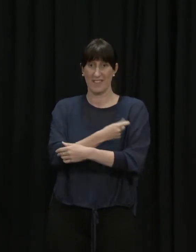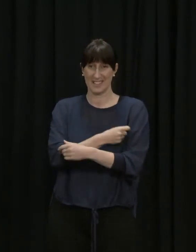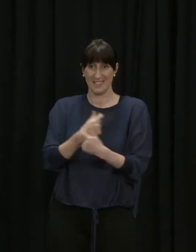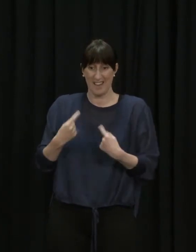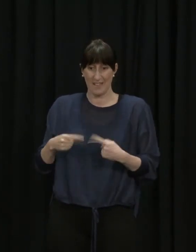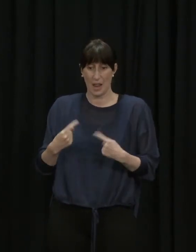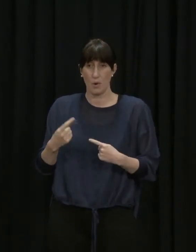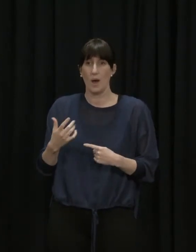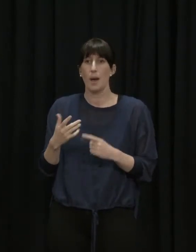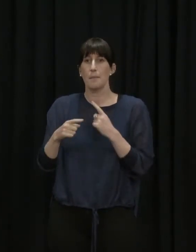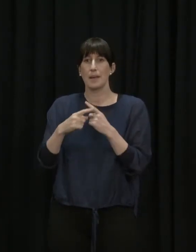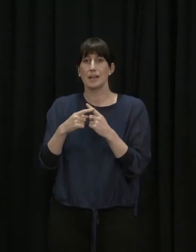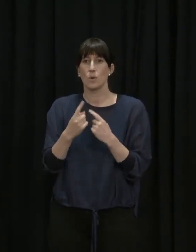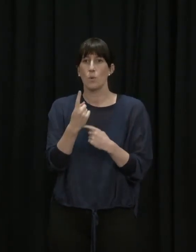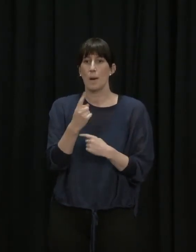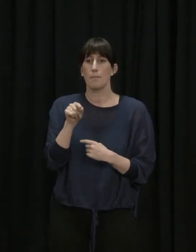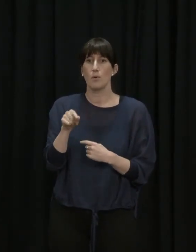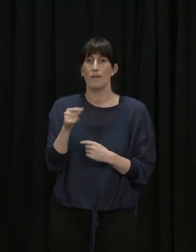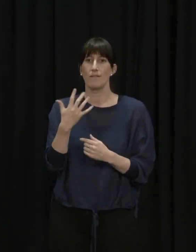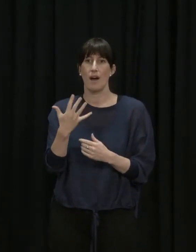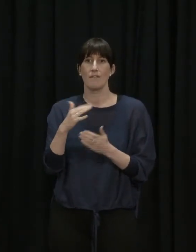Christmas.